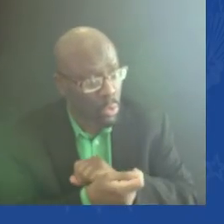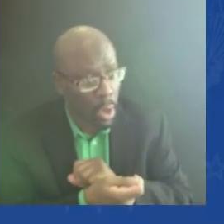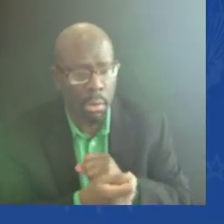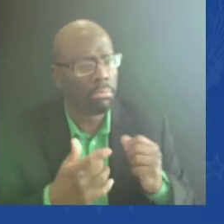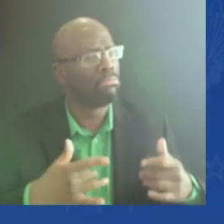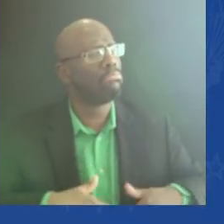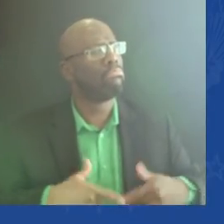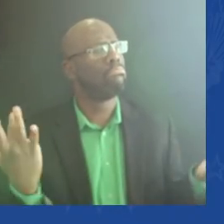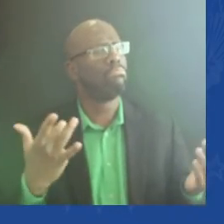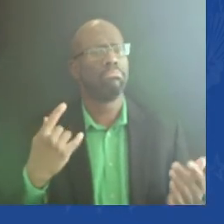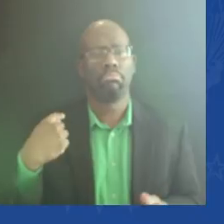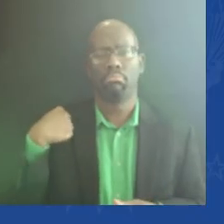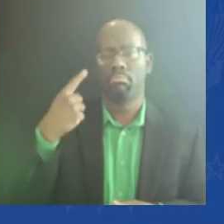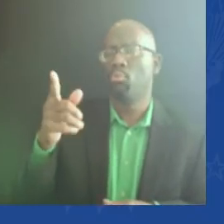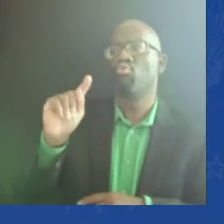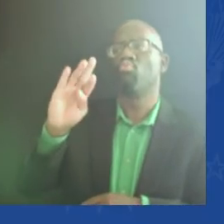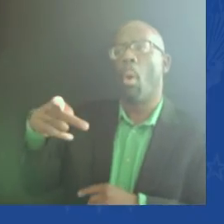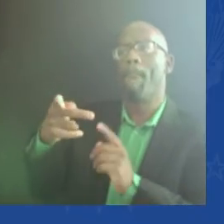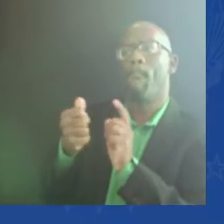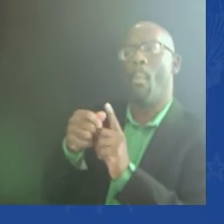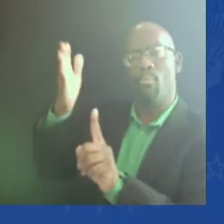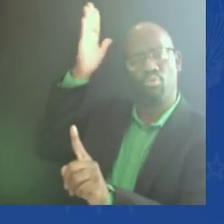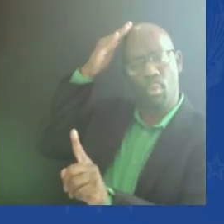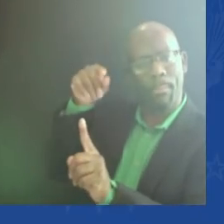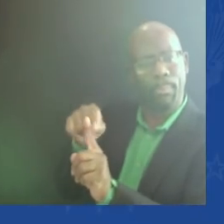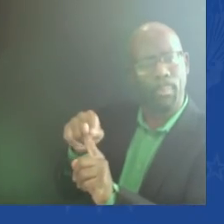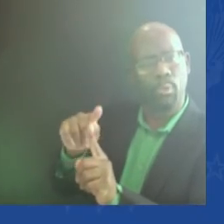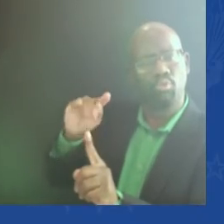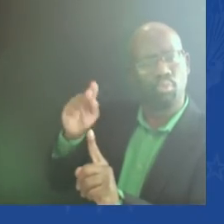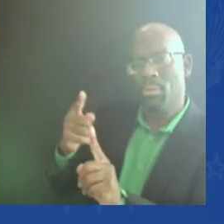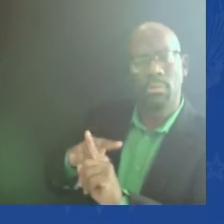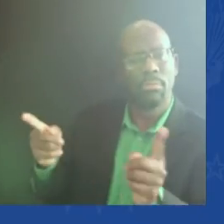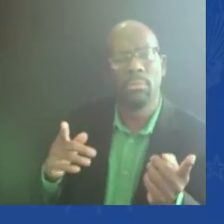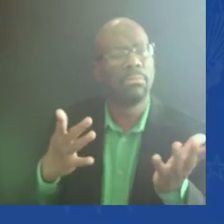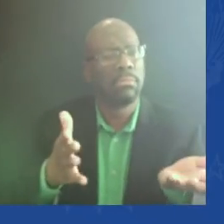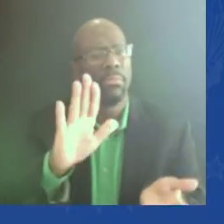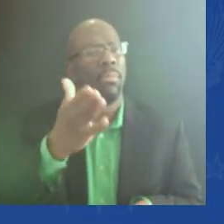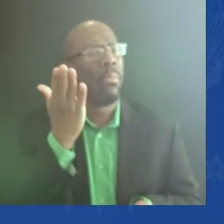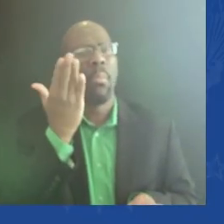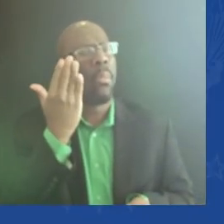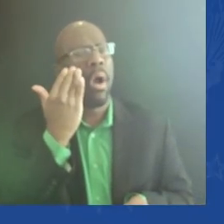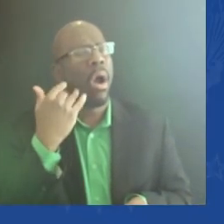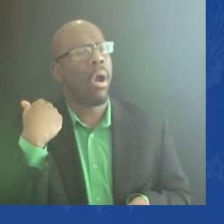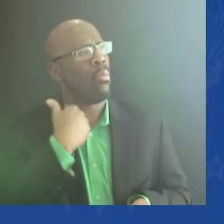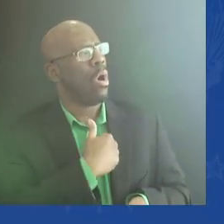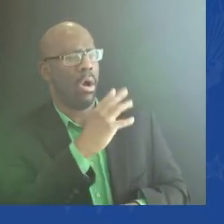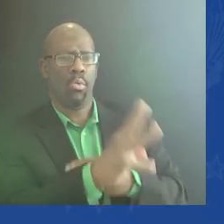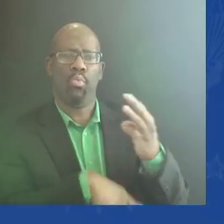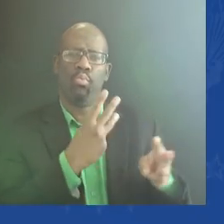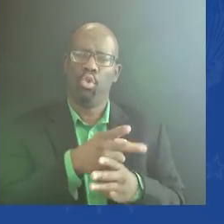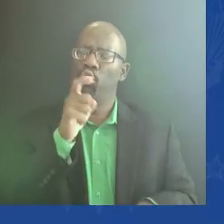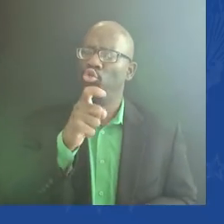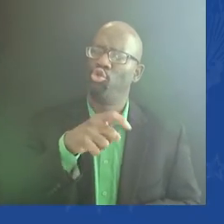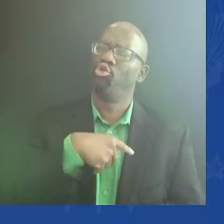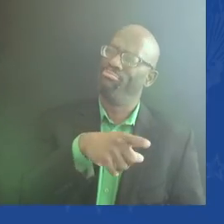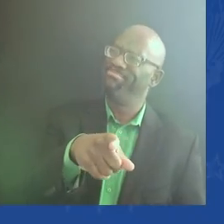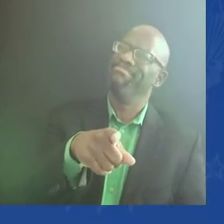very quickly from one to the other. So why should the world believe that when you say "America is back," that really it's here to stay? The President: Because of the way they reacted.